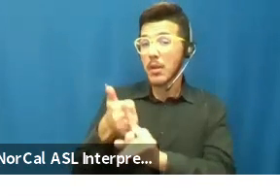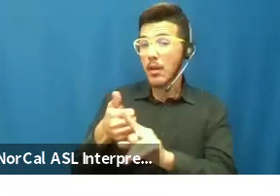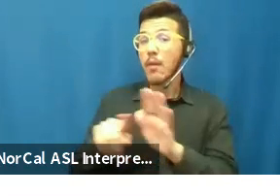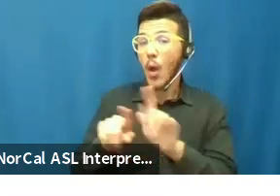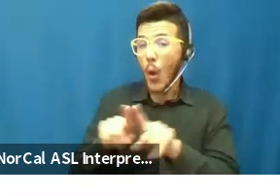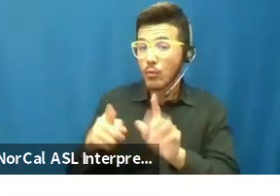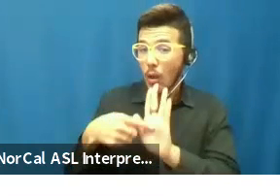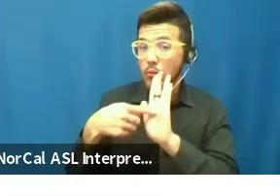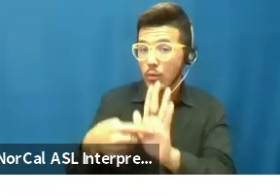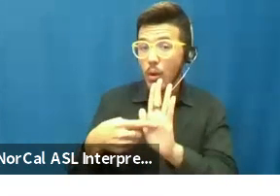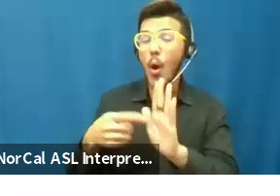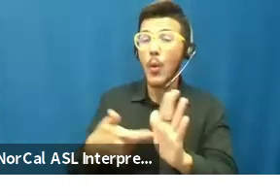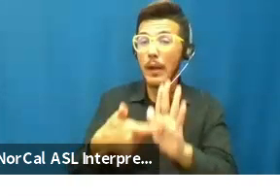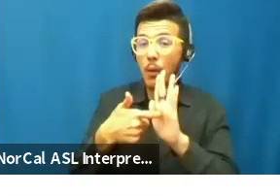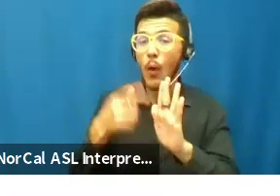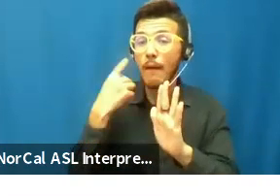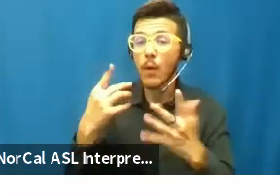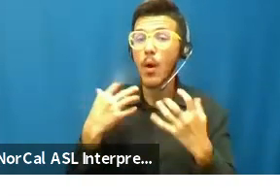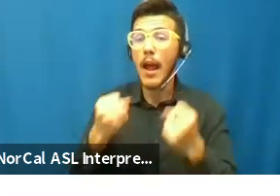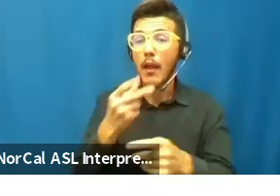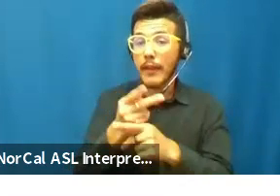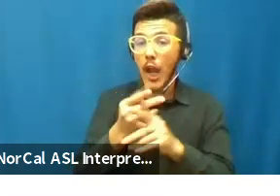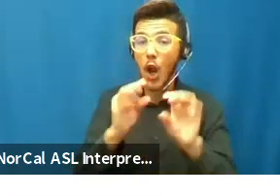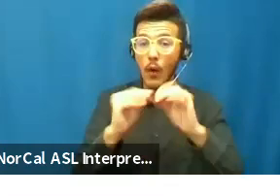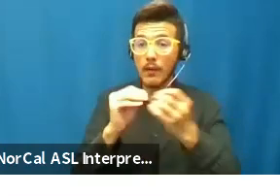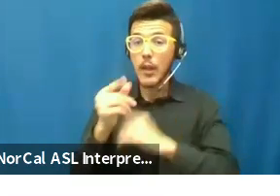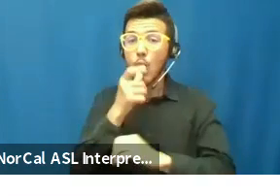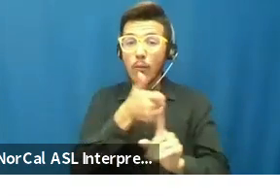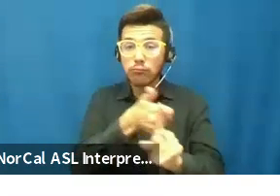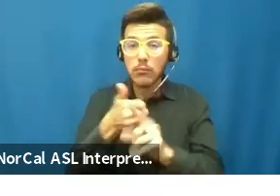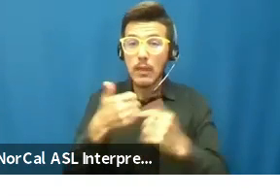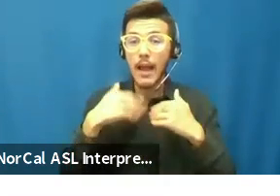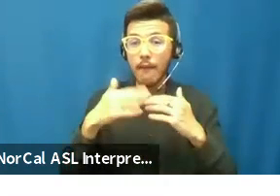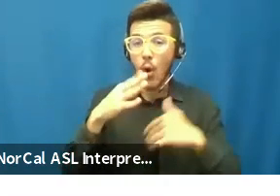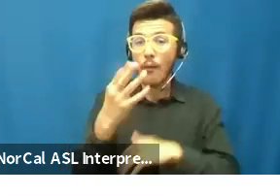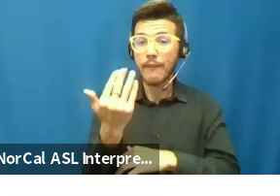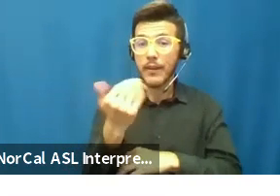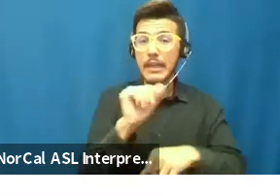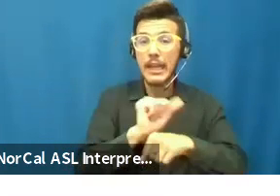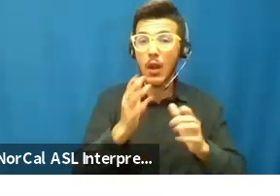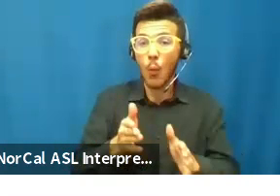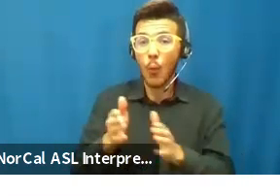for healthcare organizations that have over 15 employees to specifically designate an employee